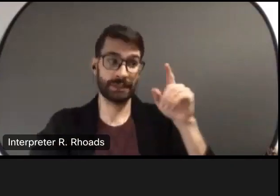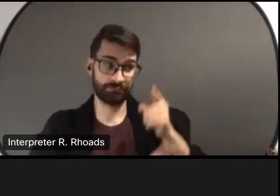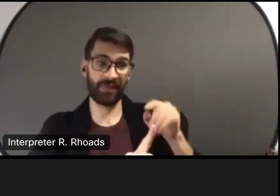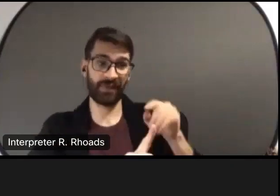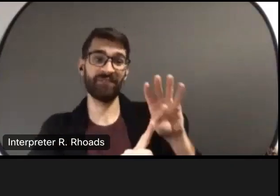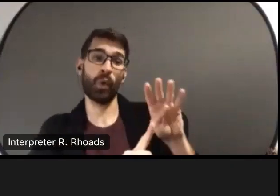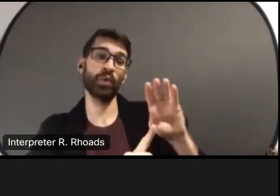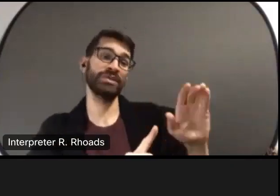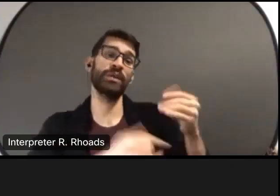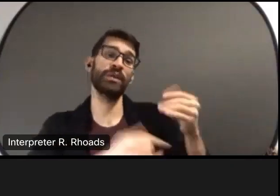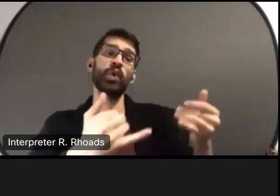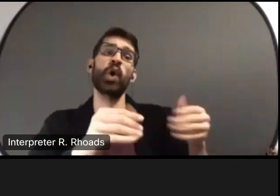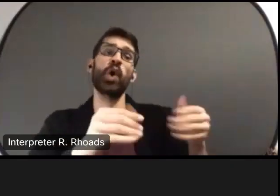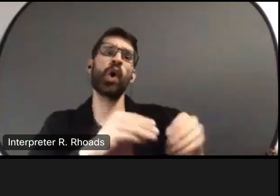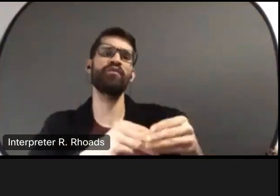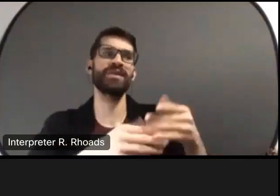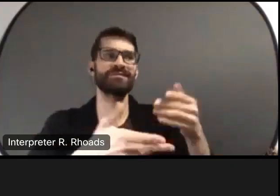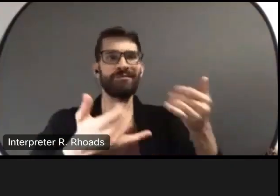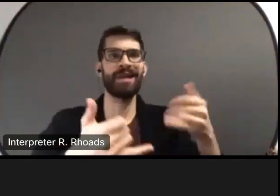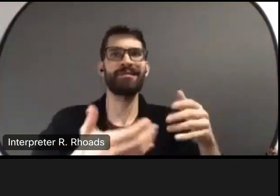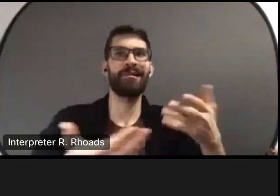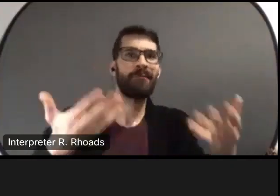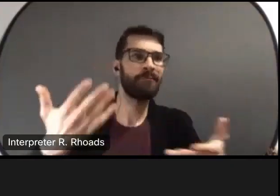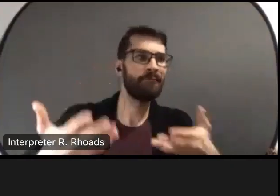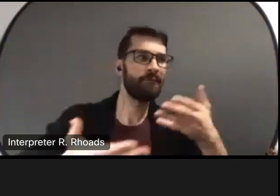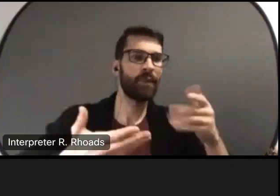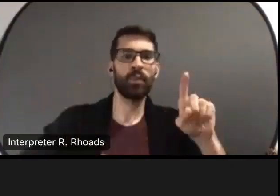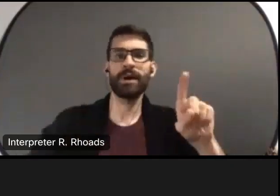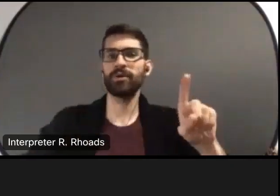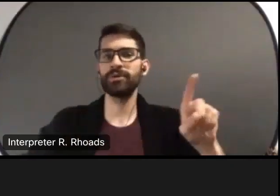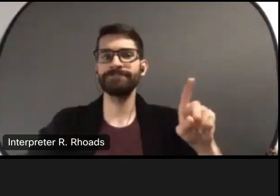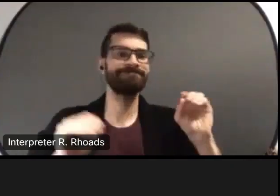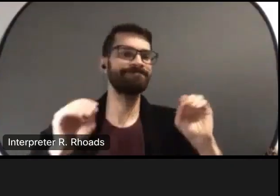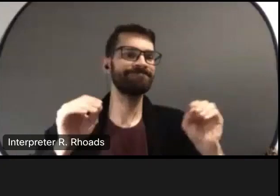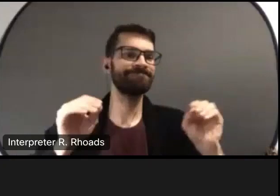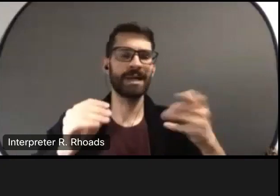which is kind of in flux right now. And I'm trying to work that out so that the incoming